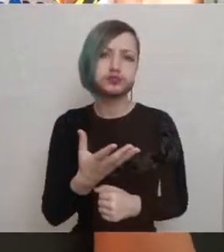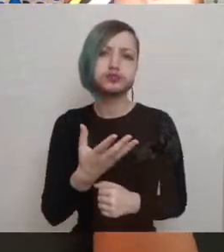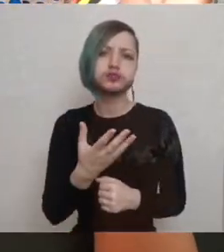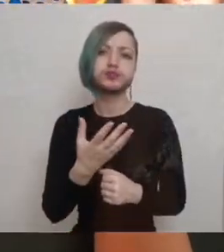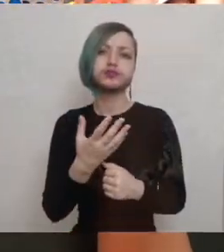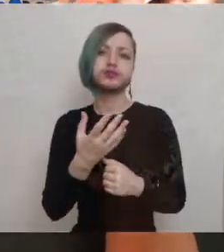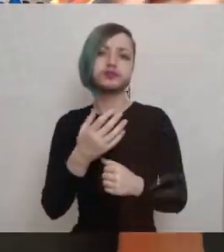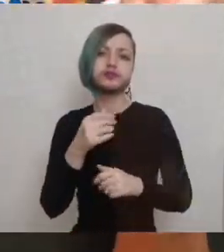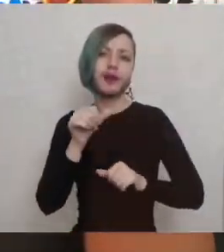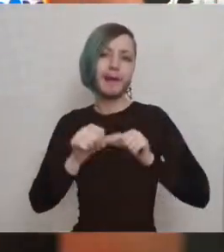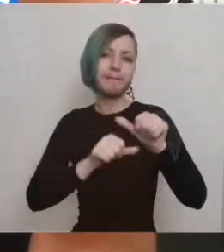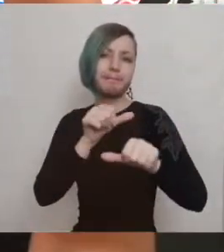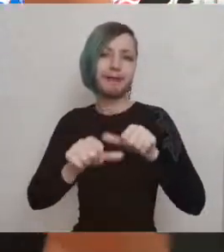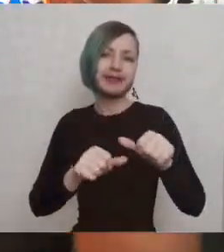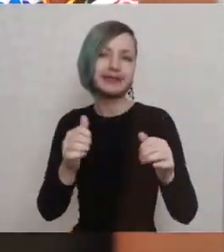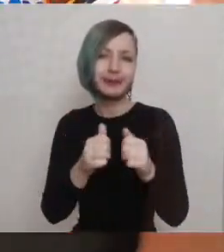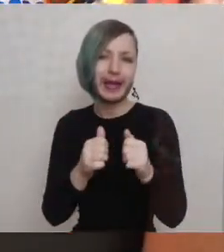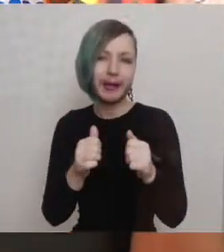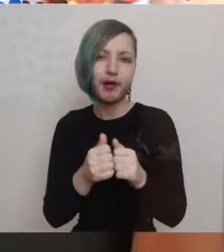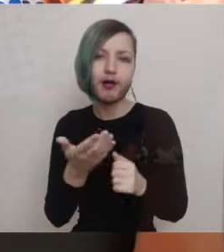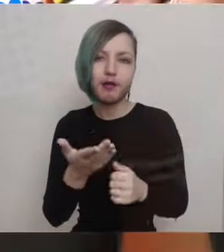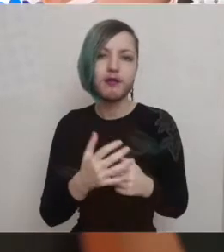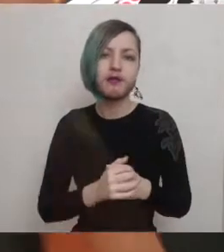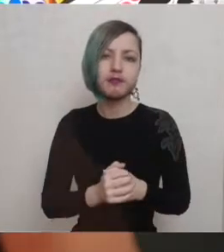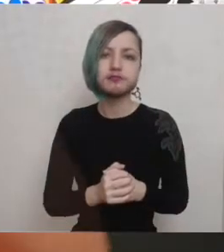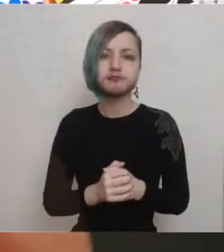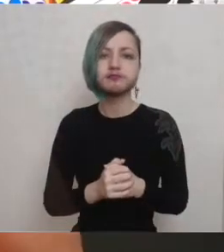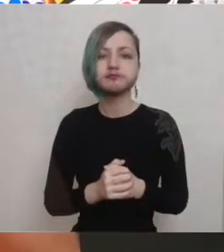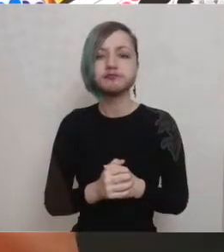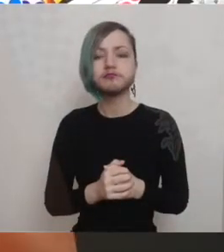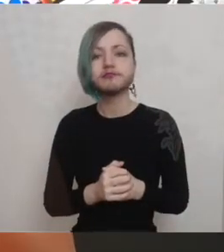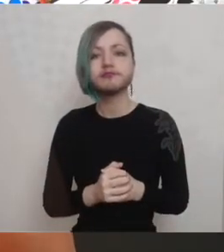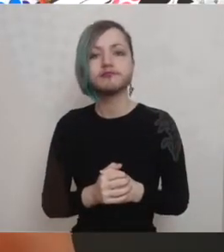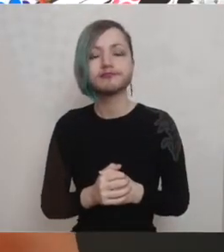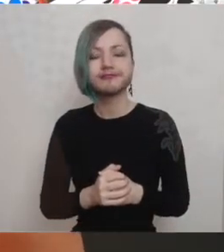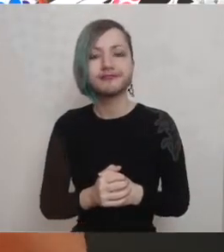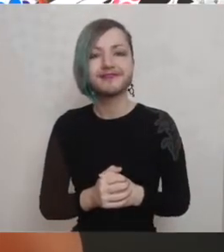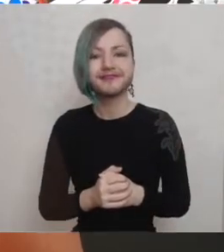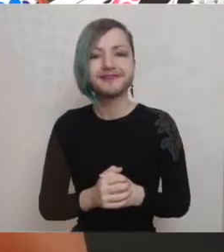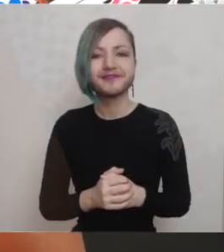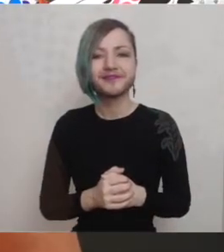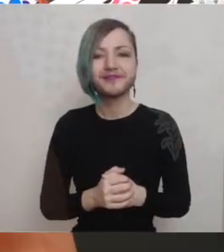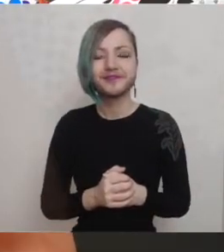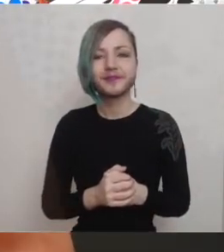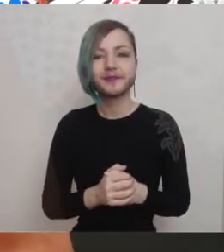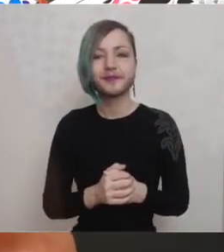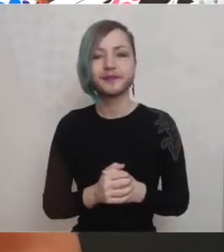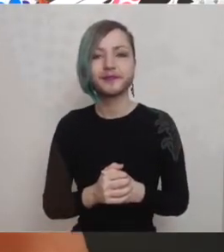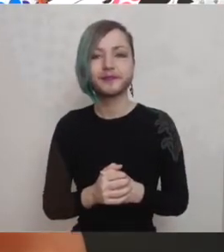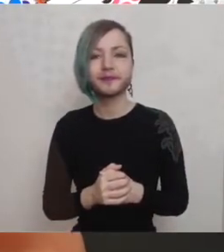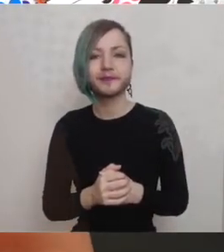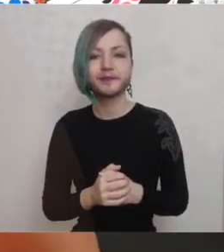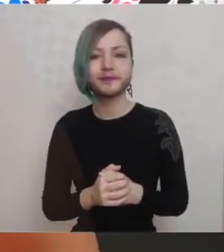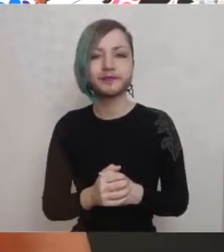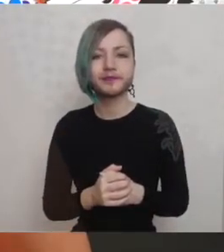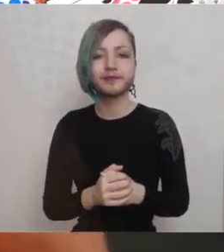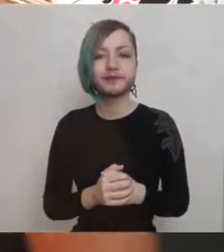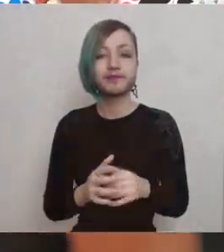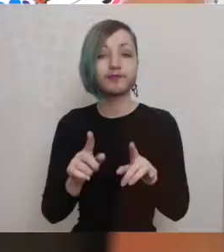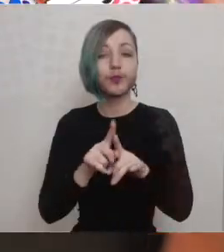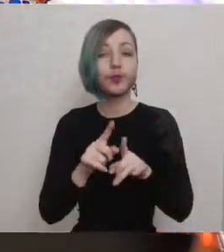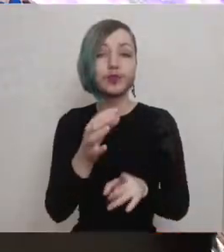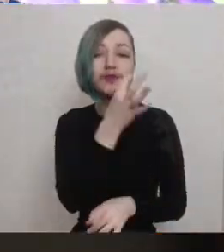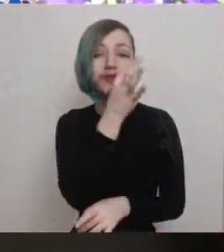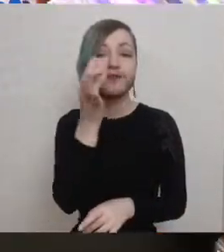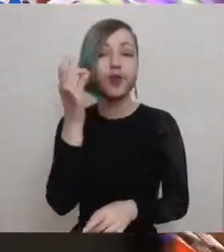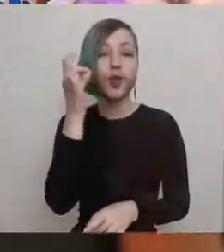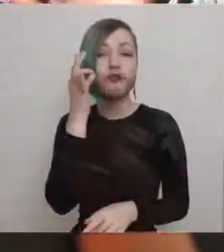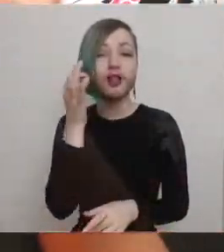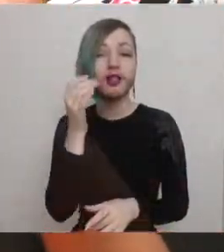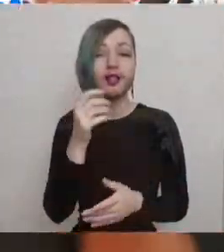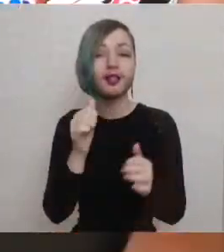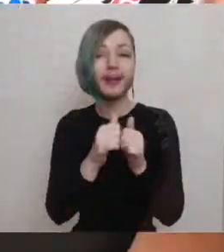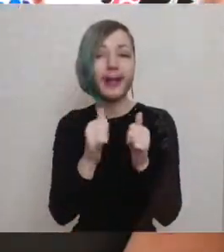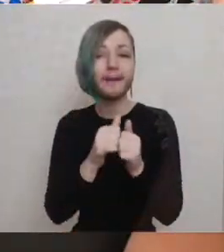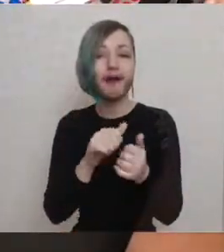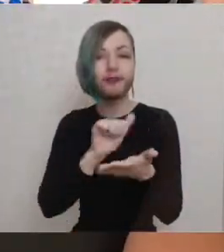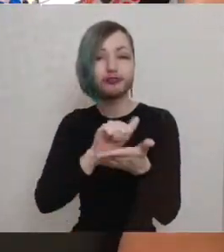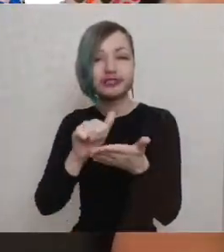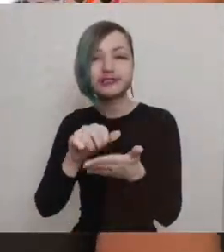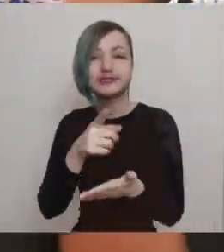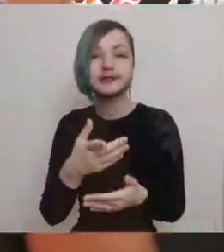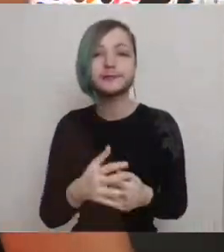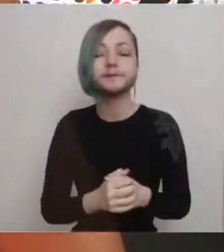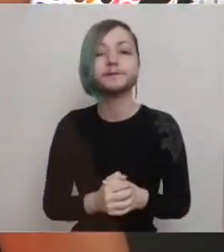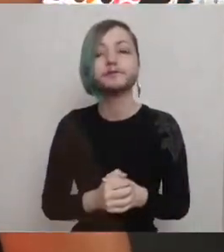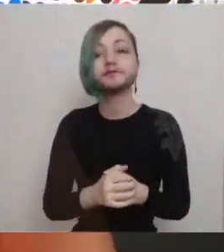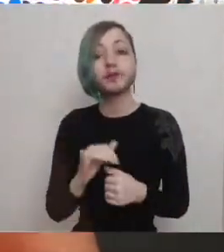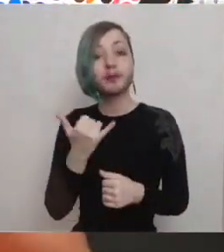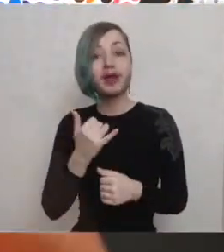patterns patterned paper and I have some floral prints as well you might at home or wherever you